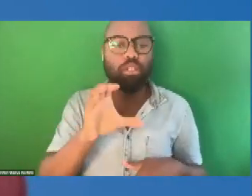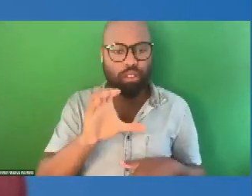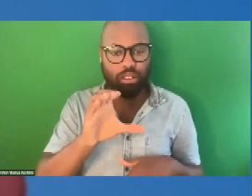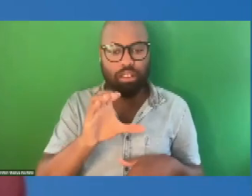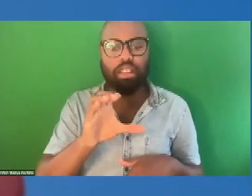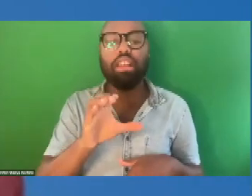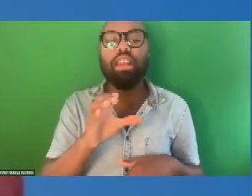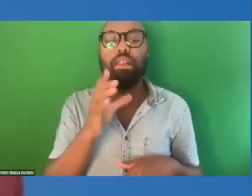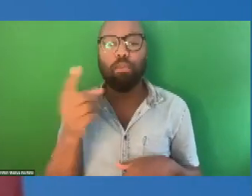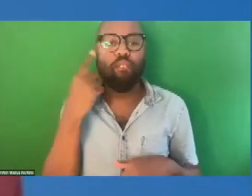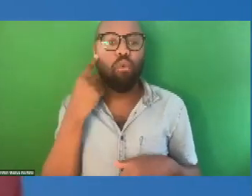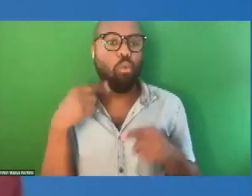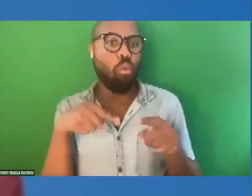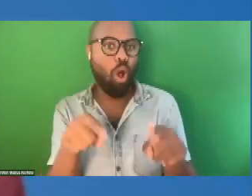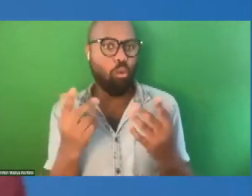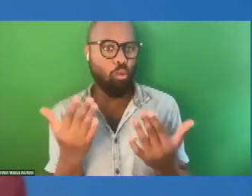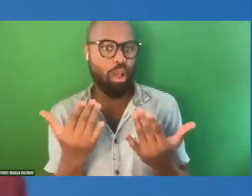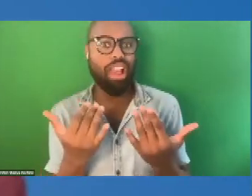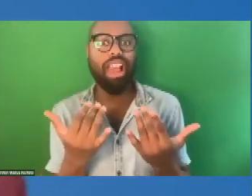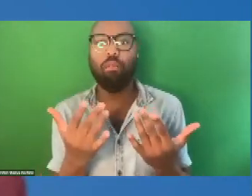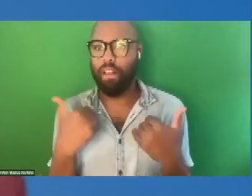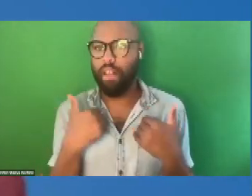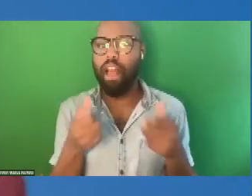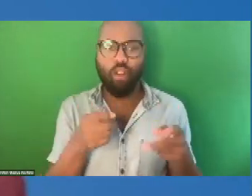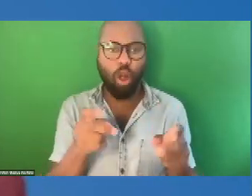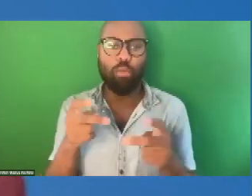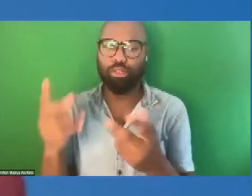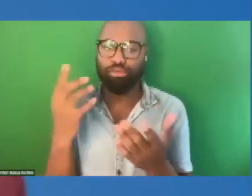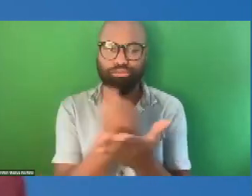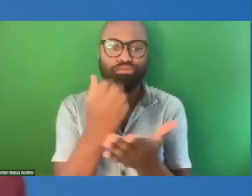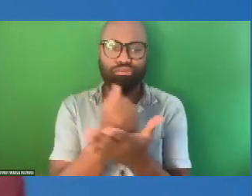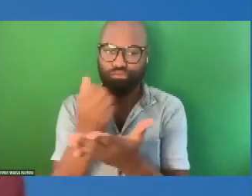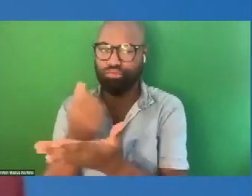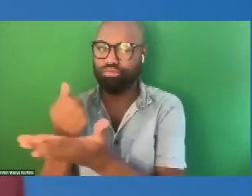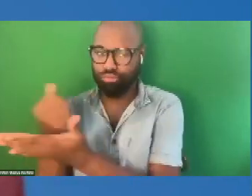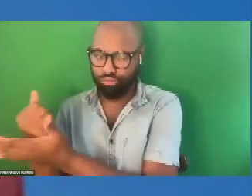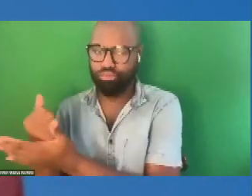we have opportunities to